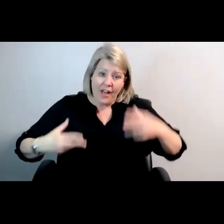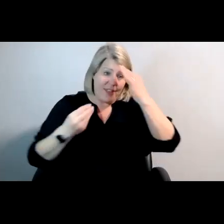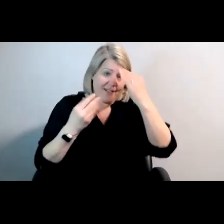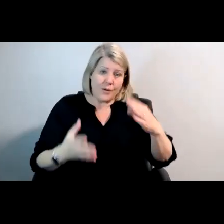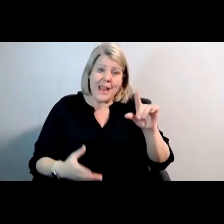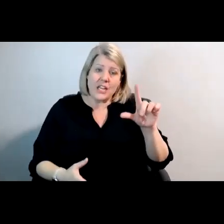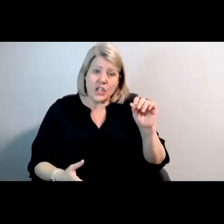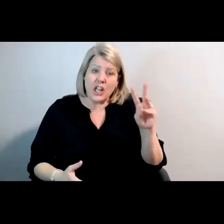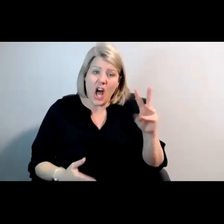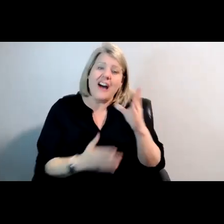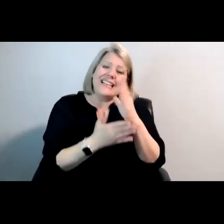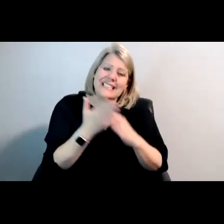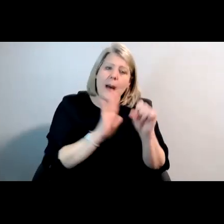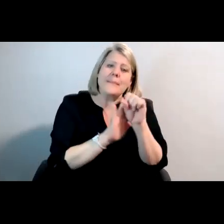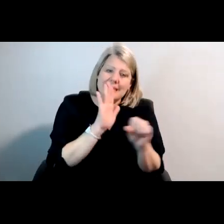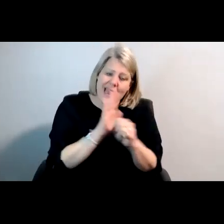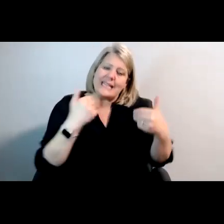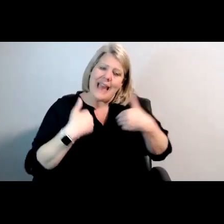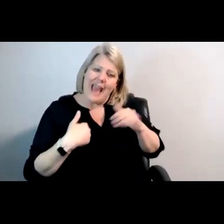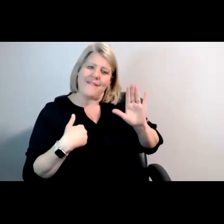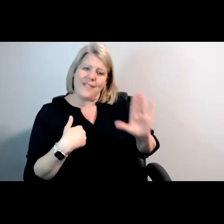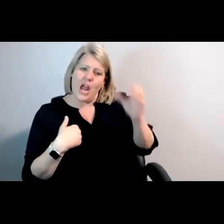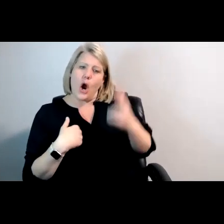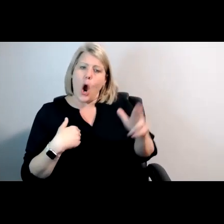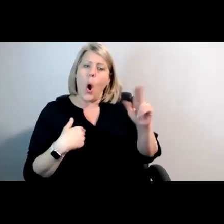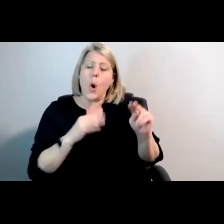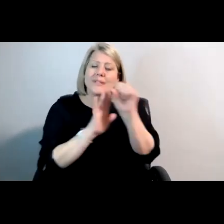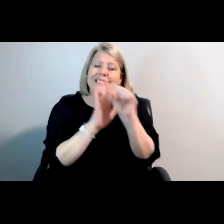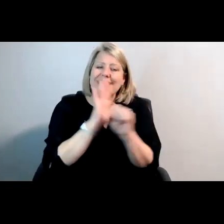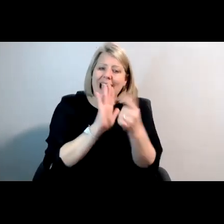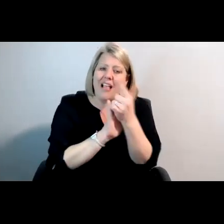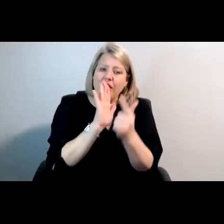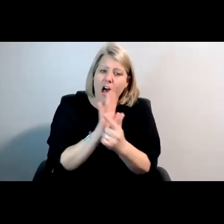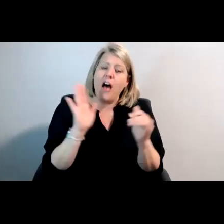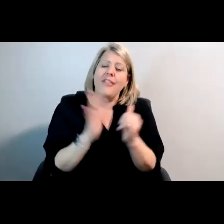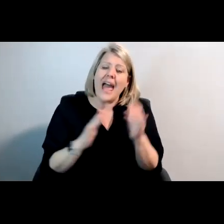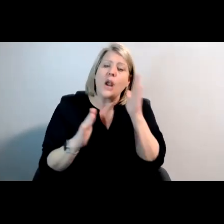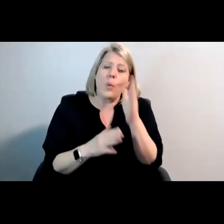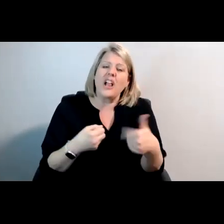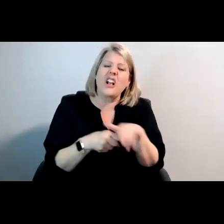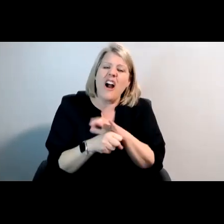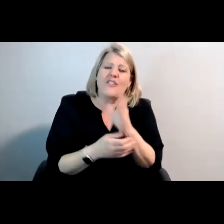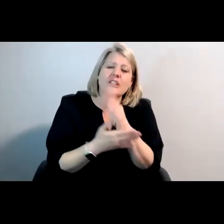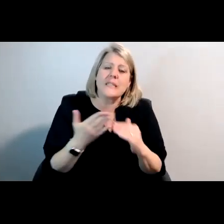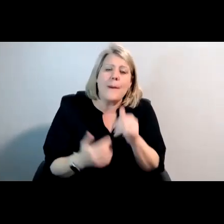some states have their own state law that also covers certain kinds of privacy concerns. So for example, in DC,